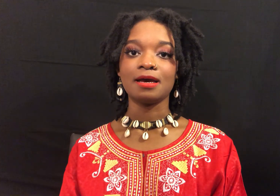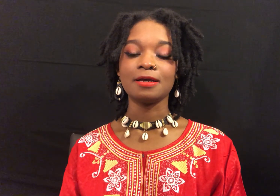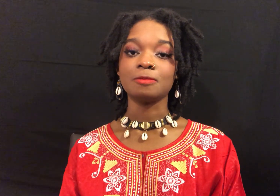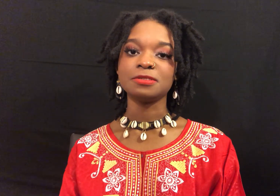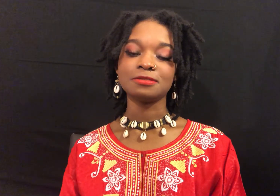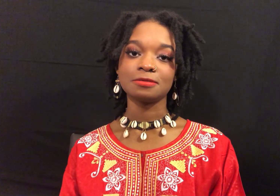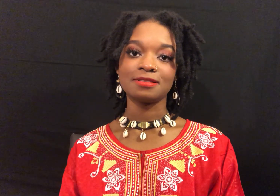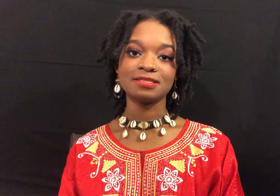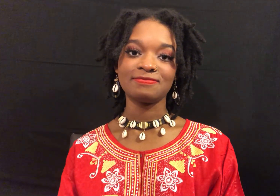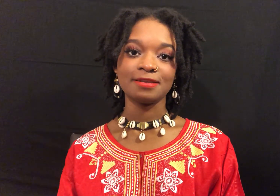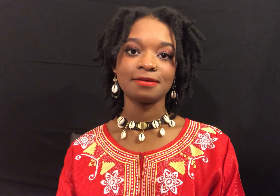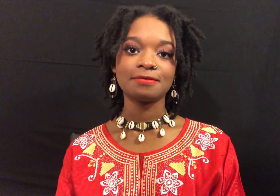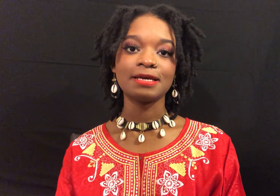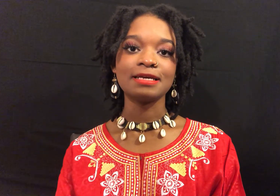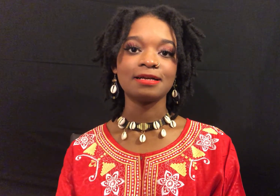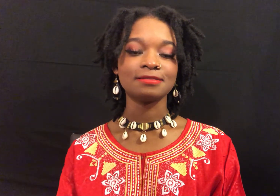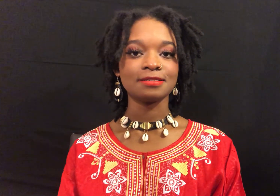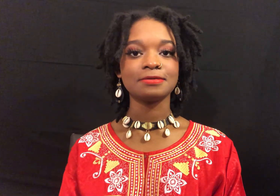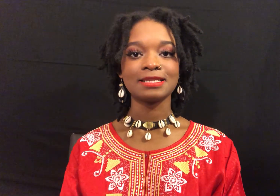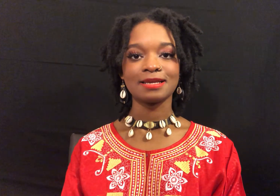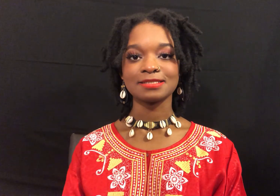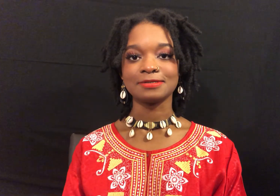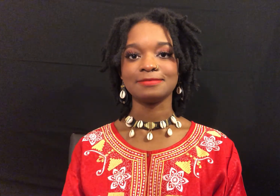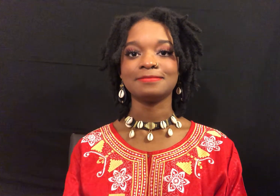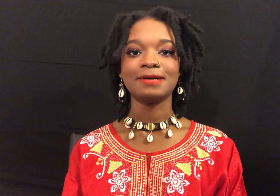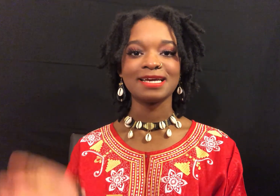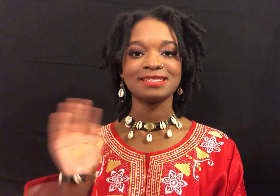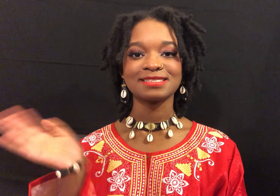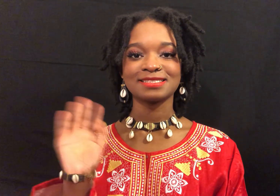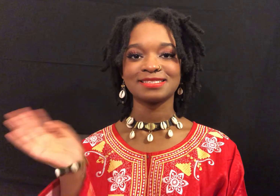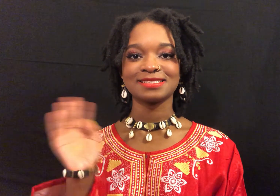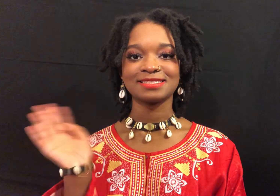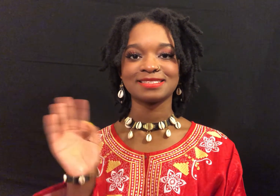I hope you enjoyed this video, and I'll see you in the next one. Bye!!